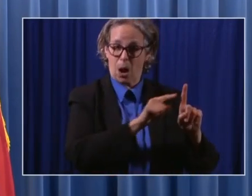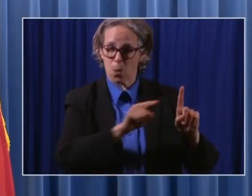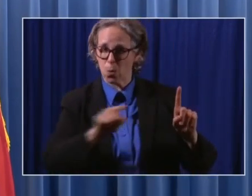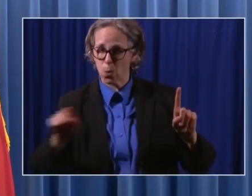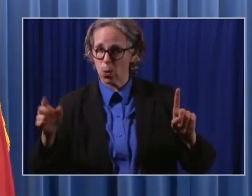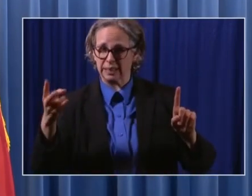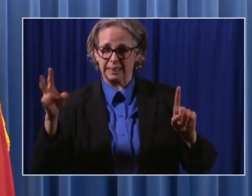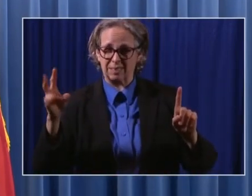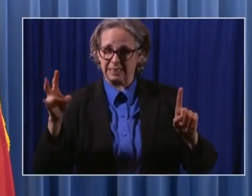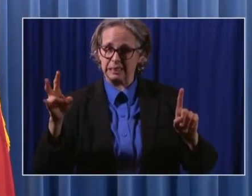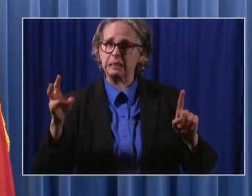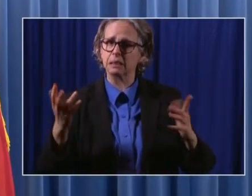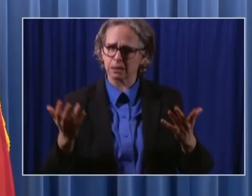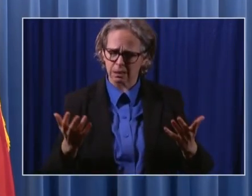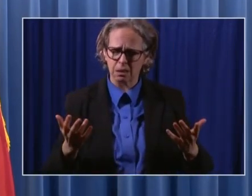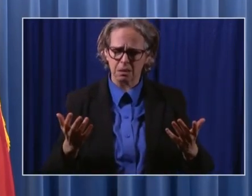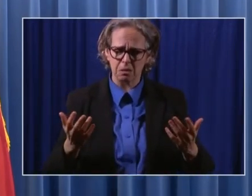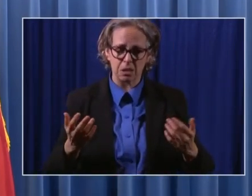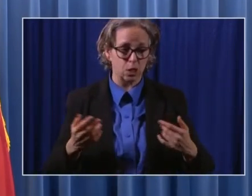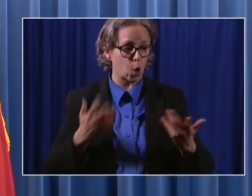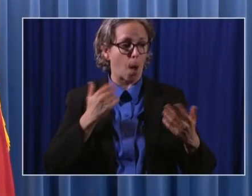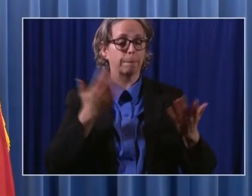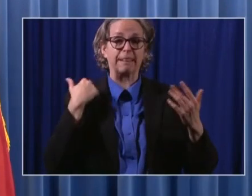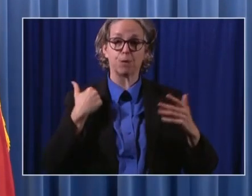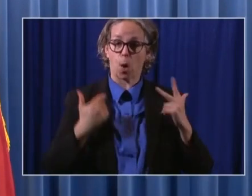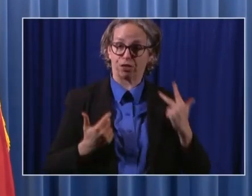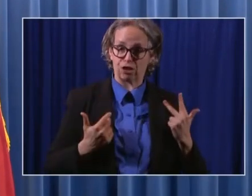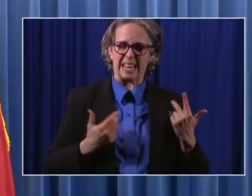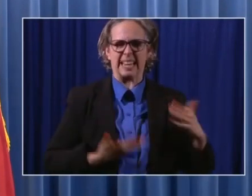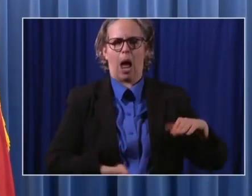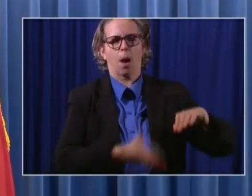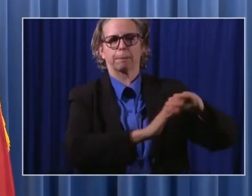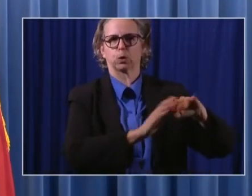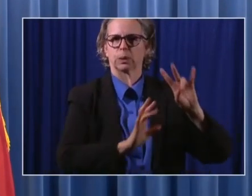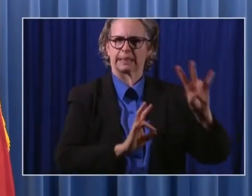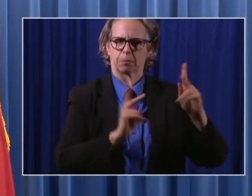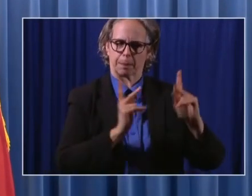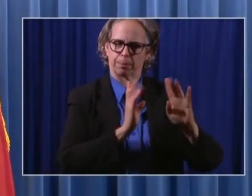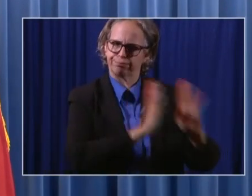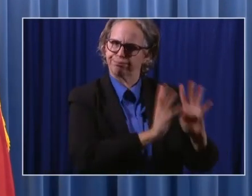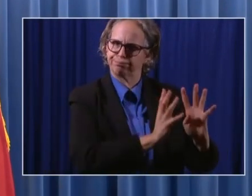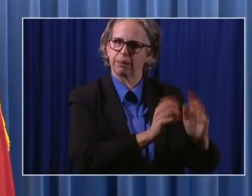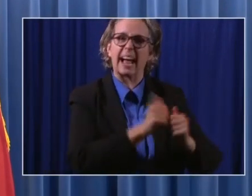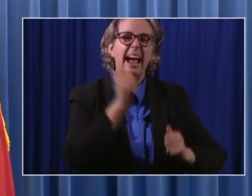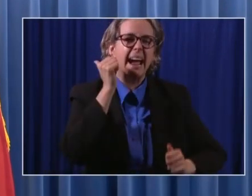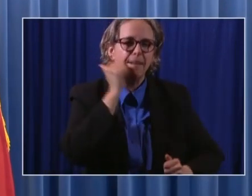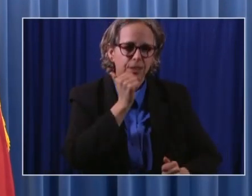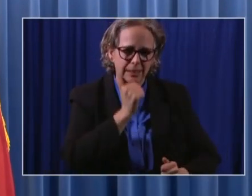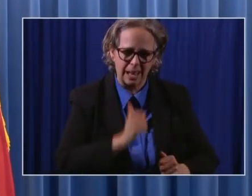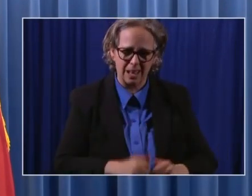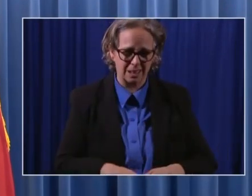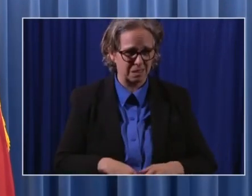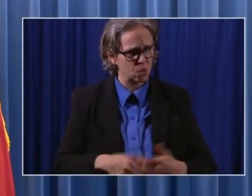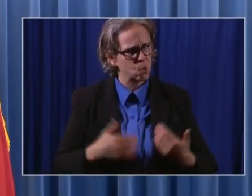CORONAVIRUS FROM JULY 10th TO JULY 17th. THIS IS TO OUTPATIENT SETTING